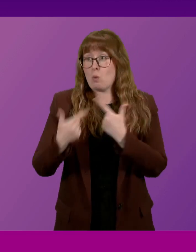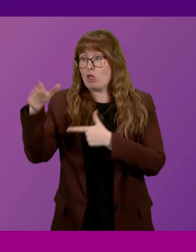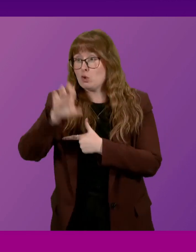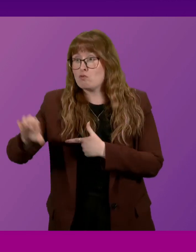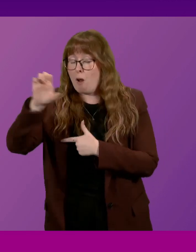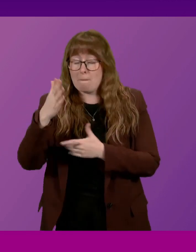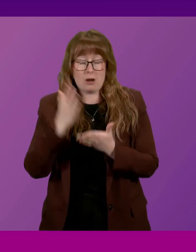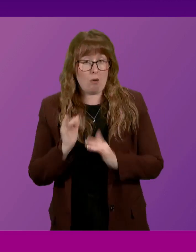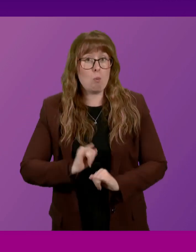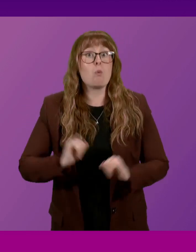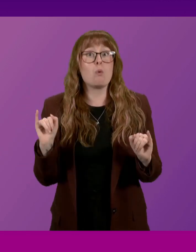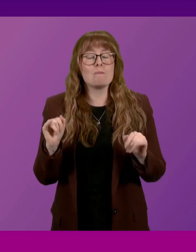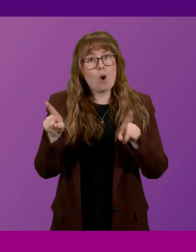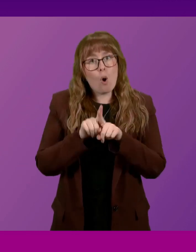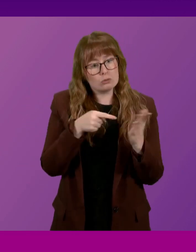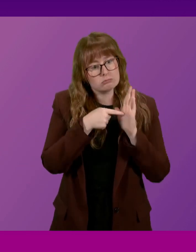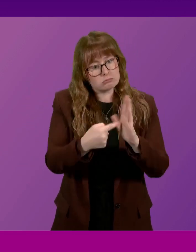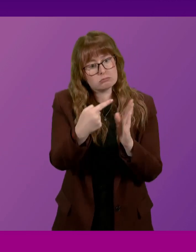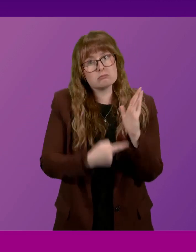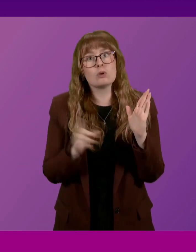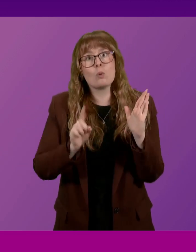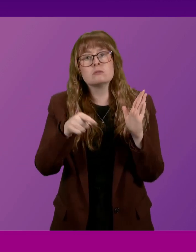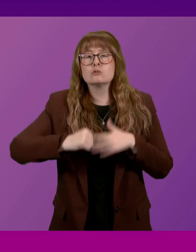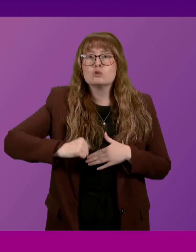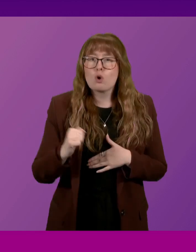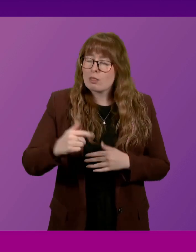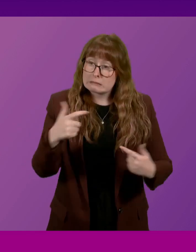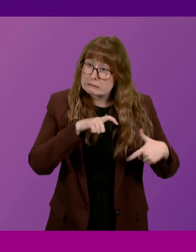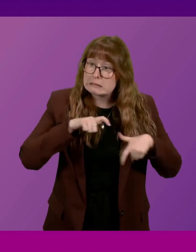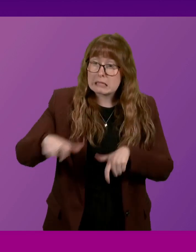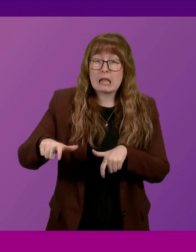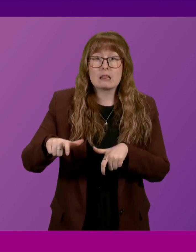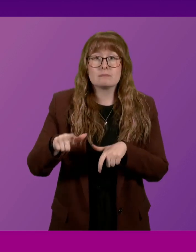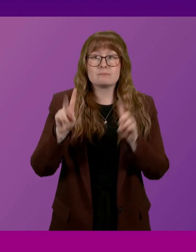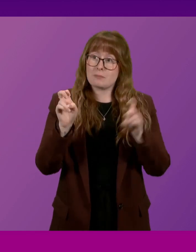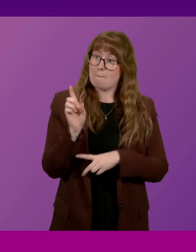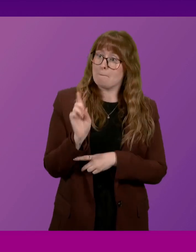The report also highlights how Scotland continues to punish the entrepreneurial